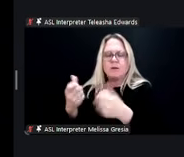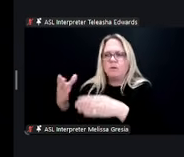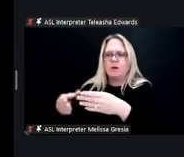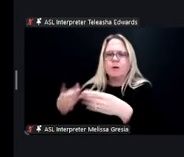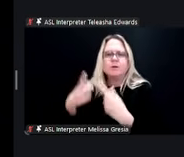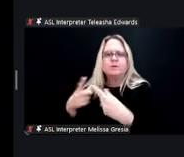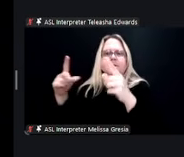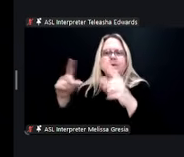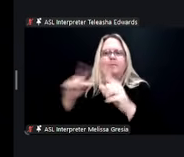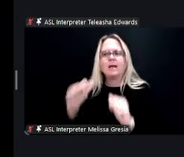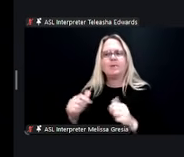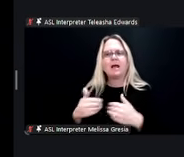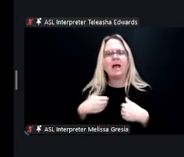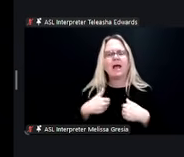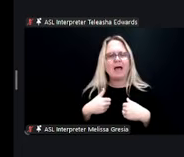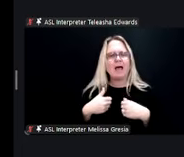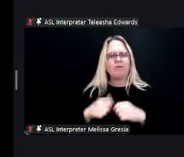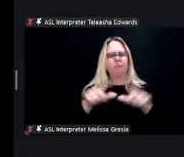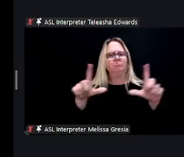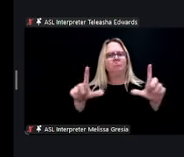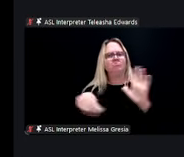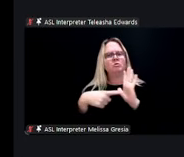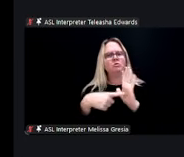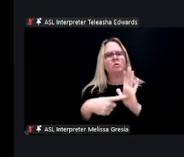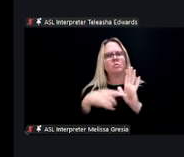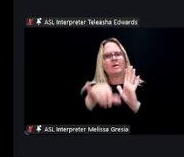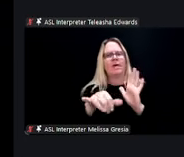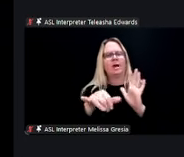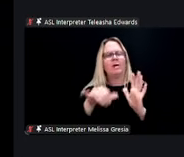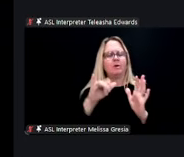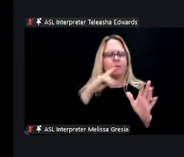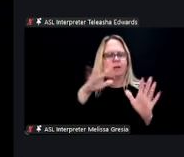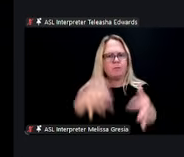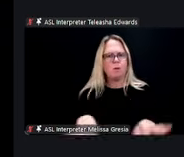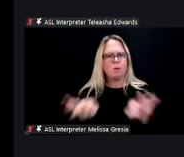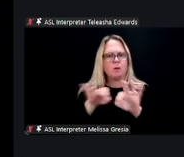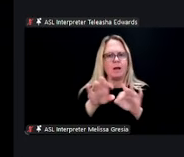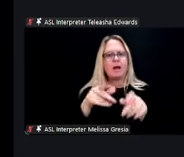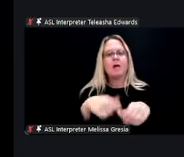to have dashboards that demonstrate that will be important. Um and then there's references to data